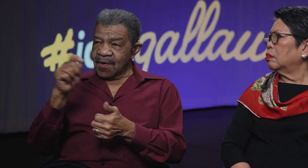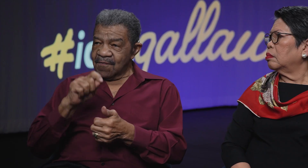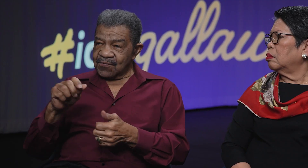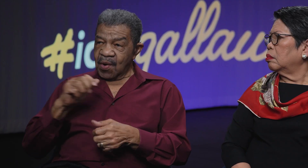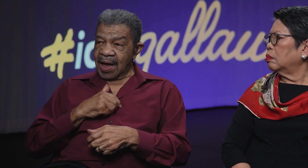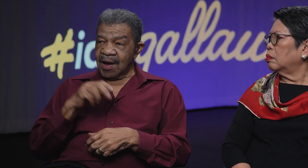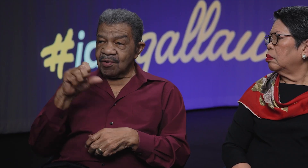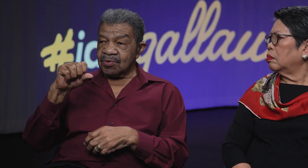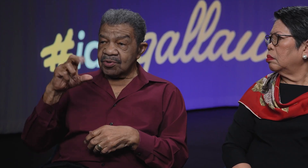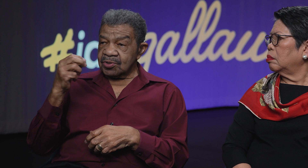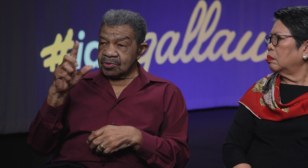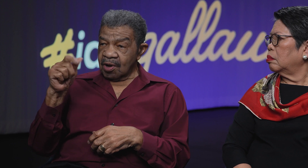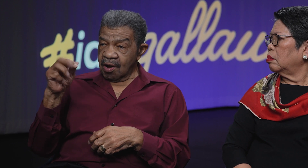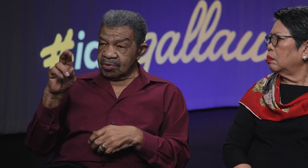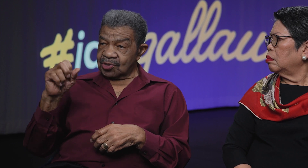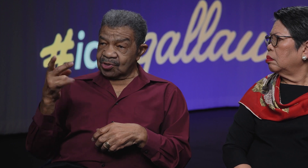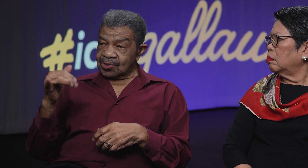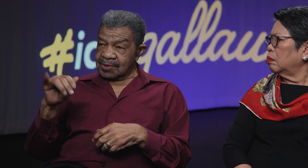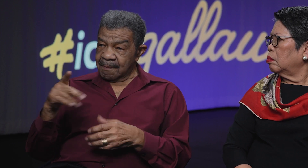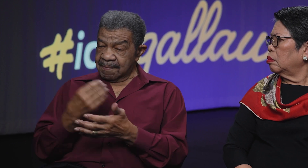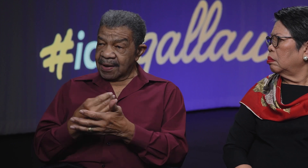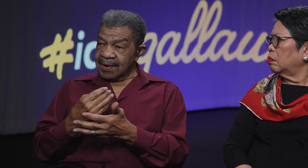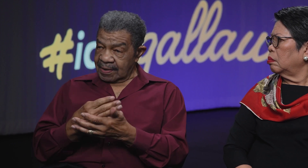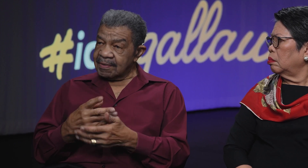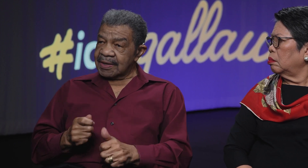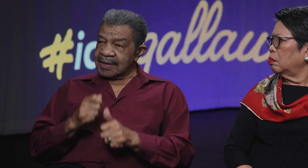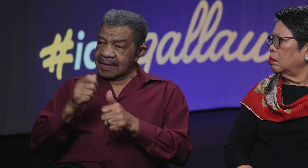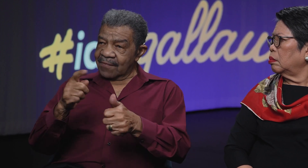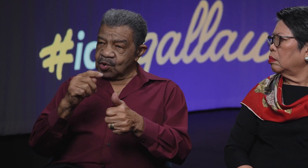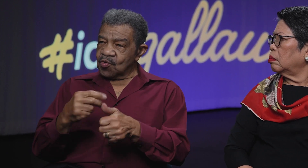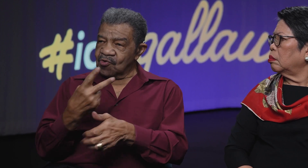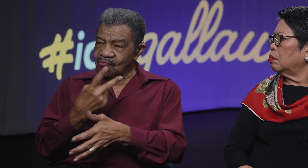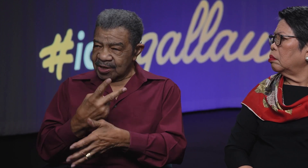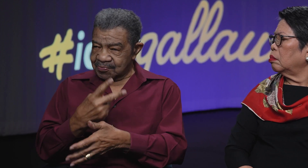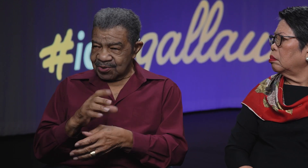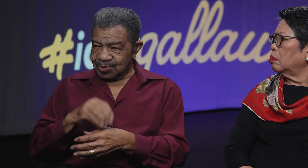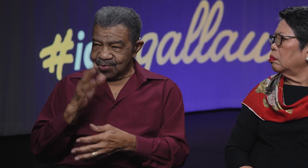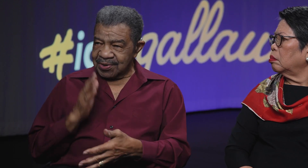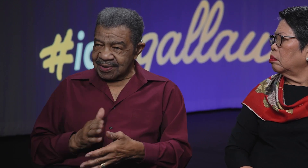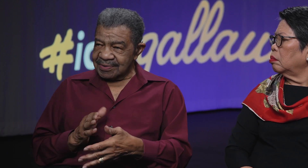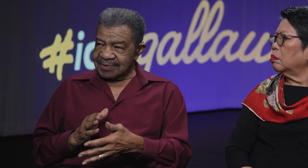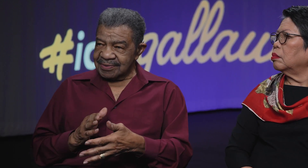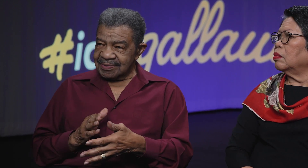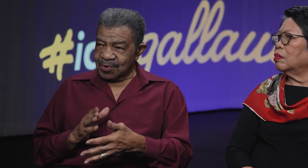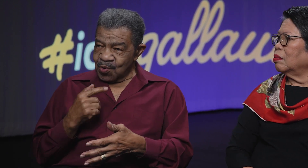Therefore, our scholarship money is given to graduate students